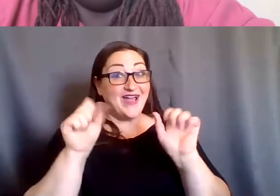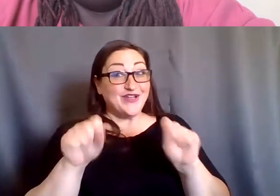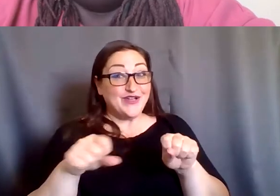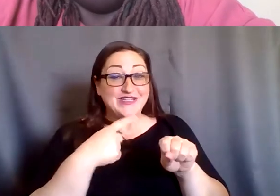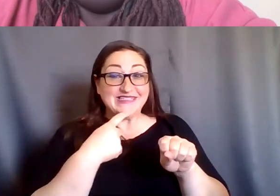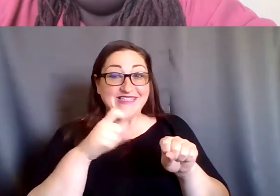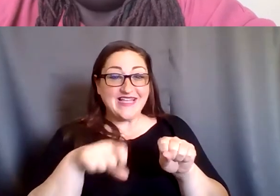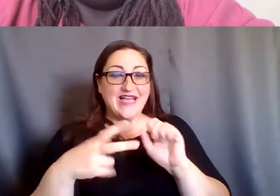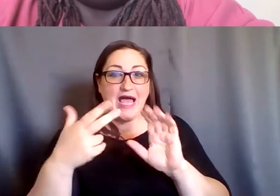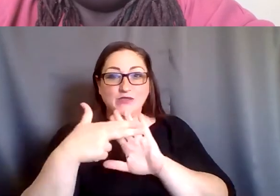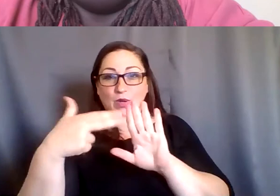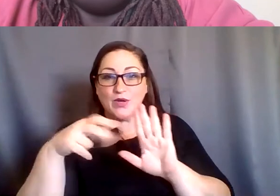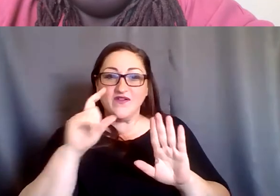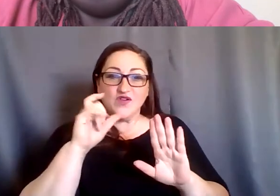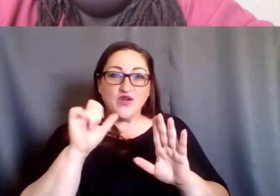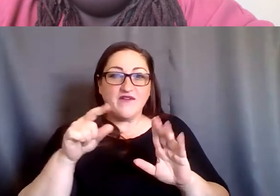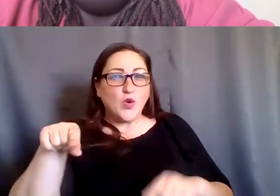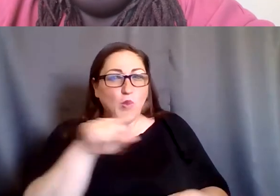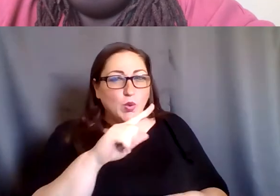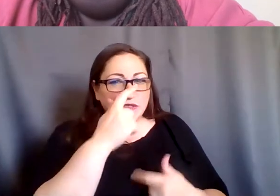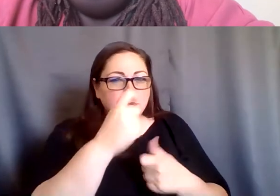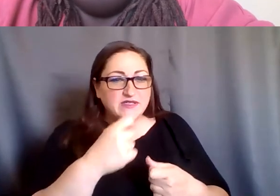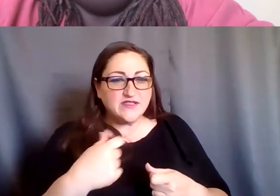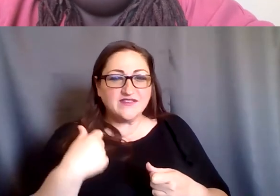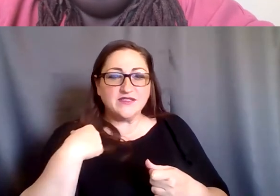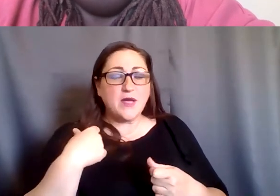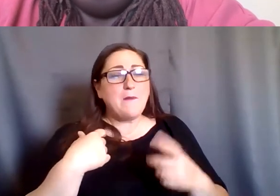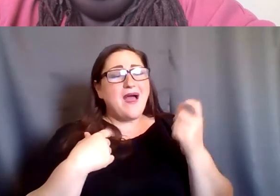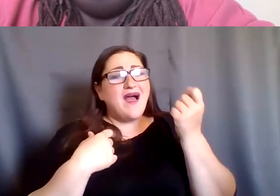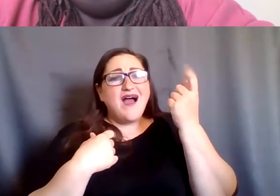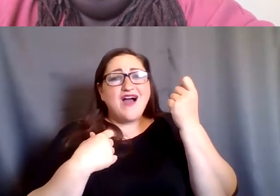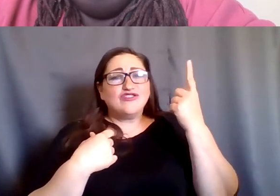And we really shouldn’t have to do that because you need it too. You’ll be fine.